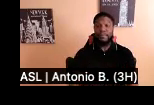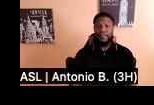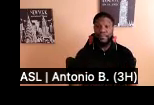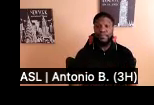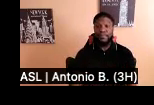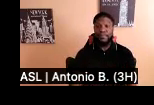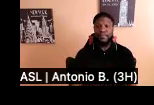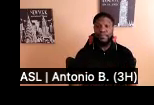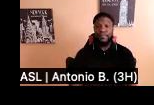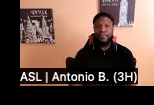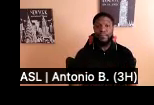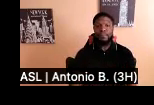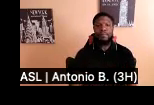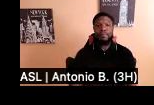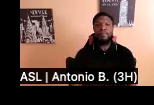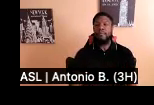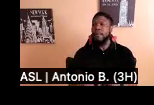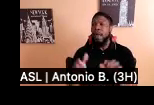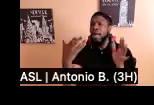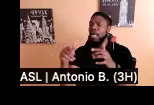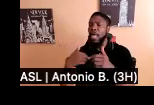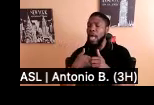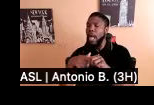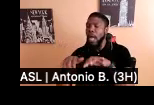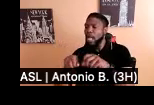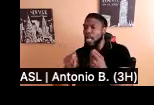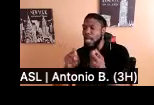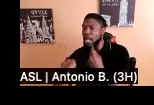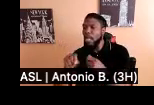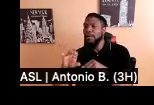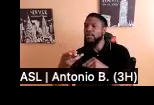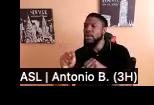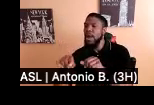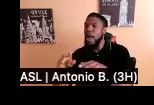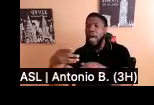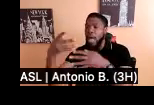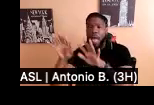distracted by answering the chat, so I'll come back to the chat questions later. Here's a sample